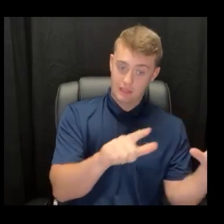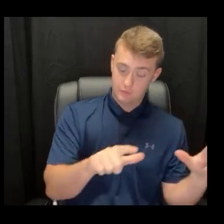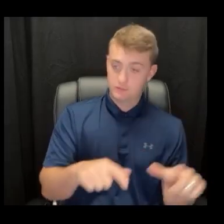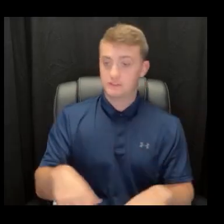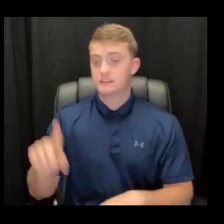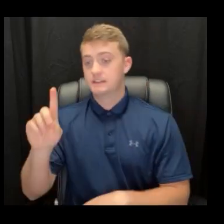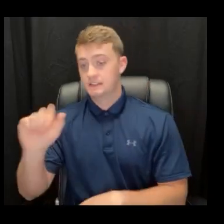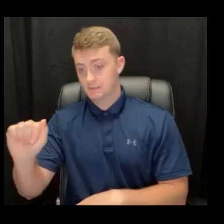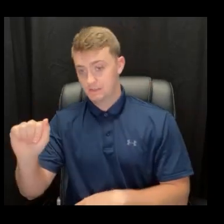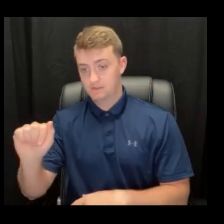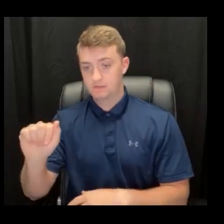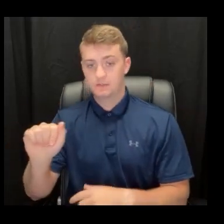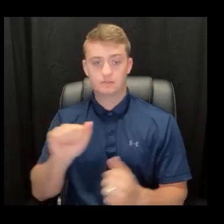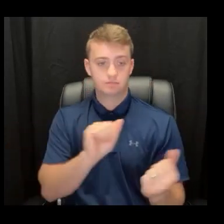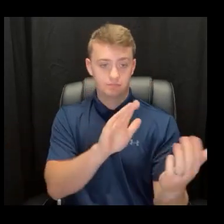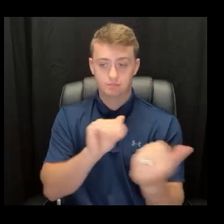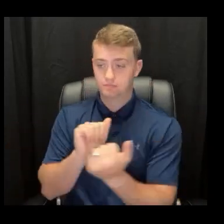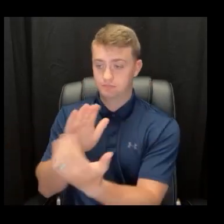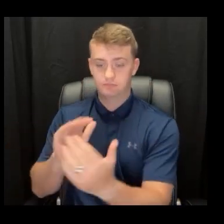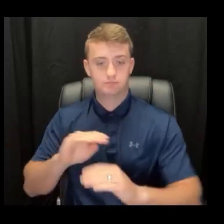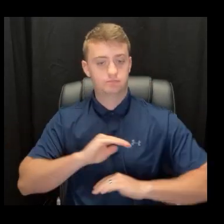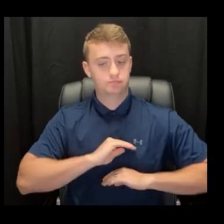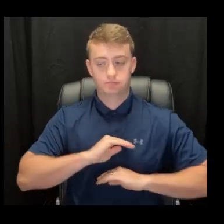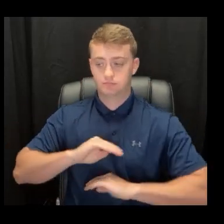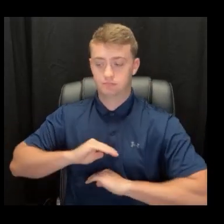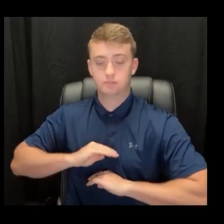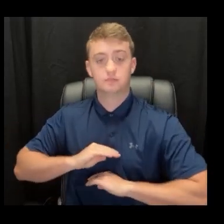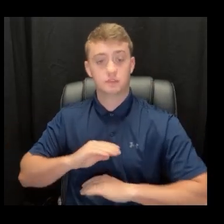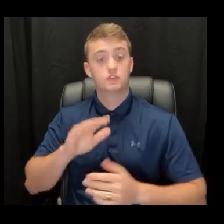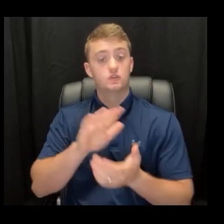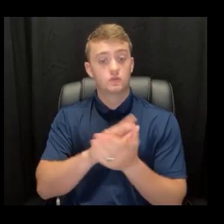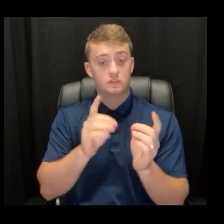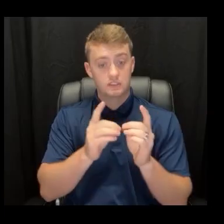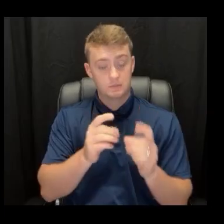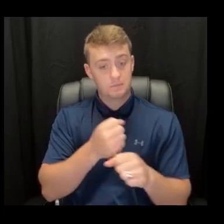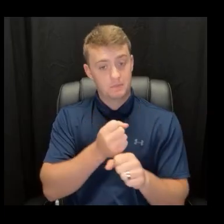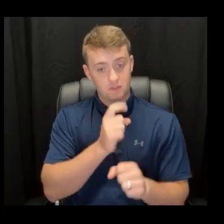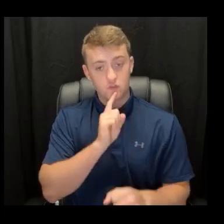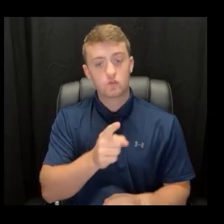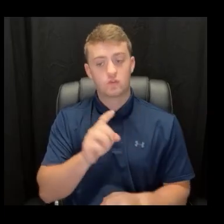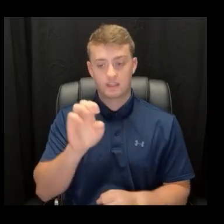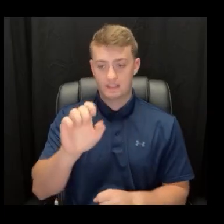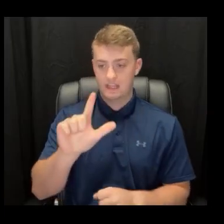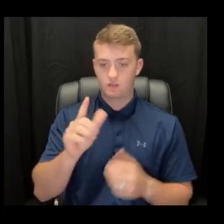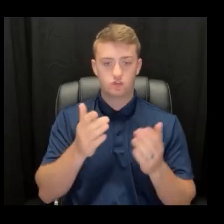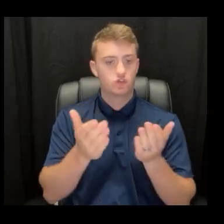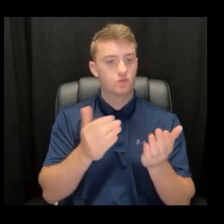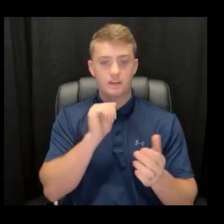and disability related needs. And districts must ensure that EL services are not lost when special